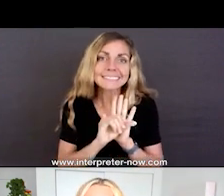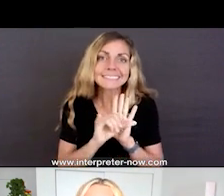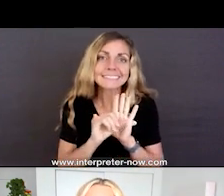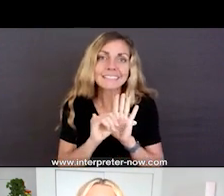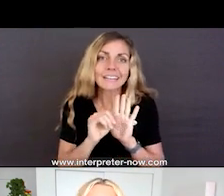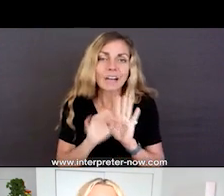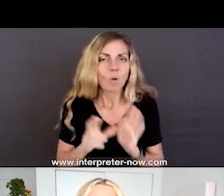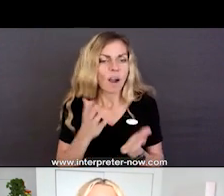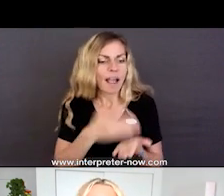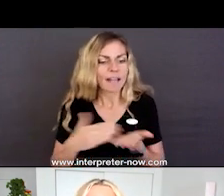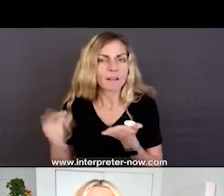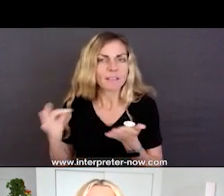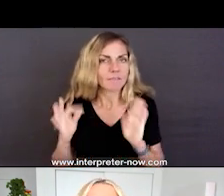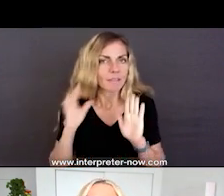they might experience this discrimination.